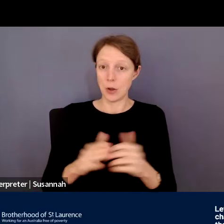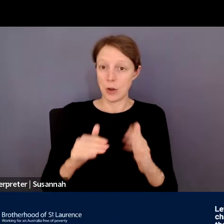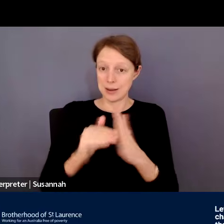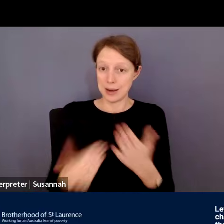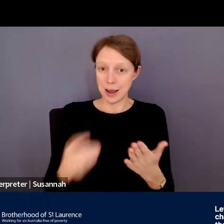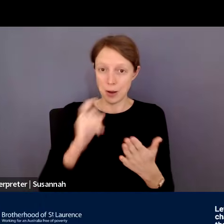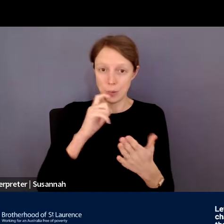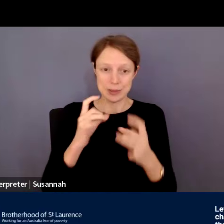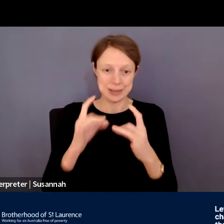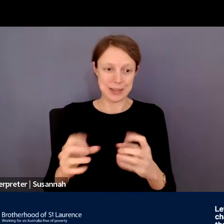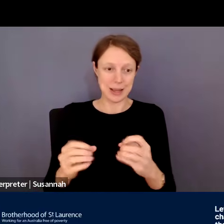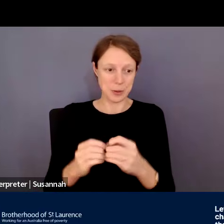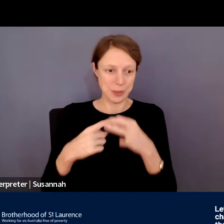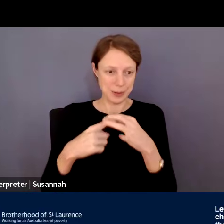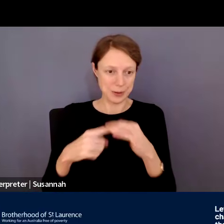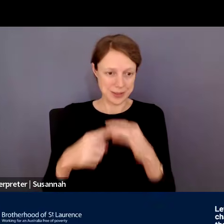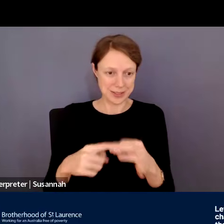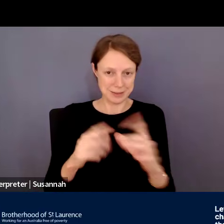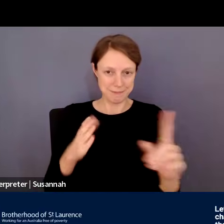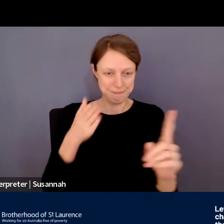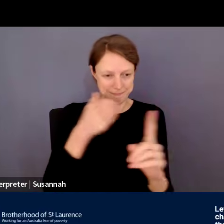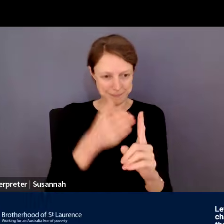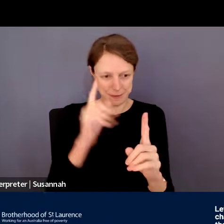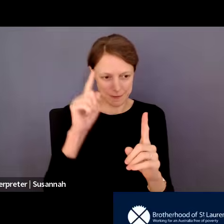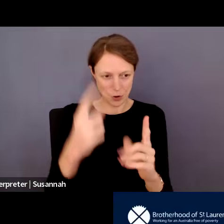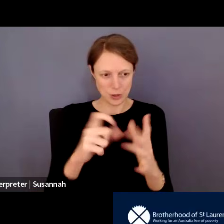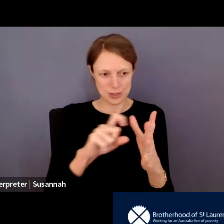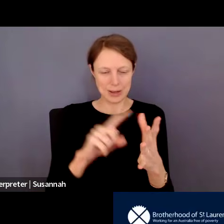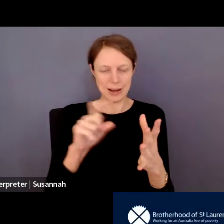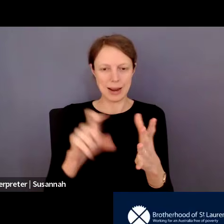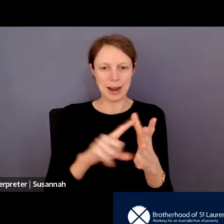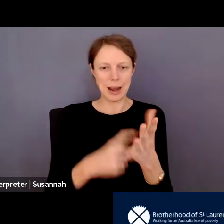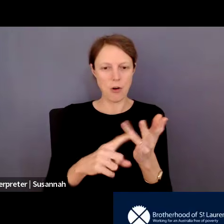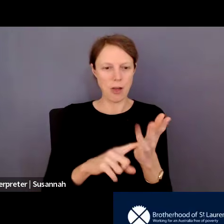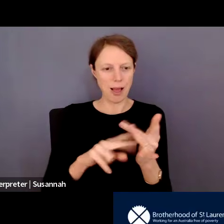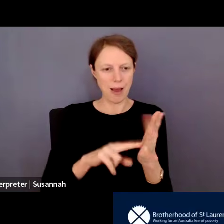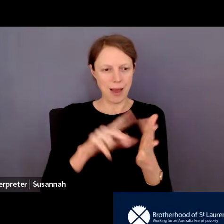can we please start with you. Can you please give us a brief overview of Thriving Kids. What is